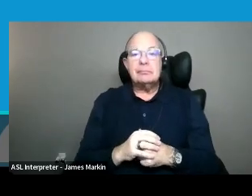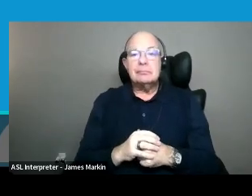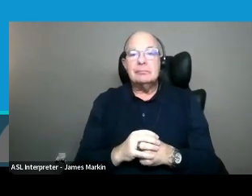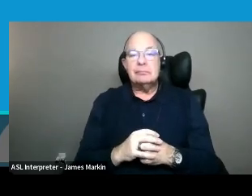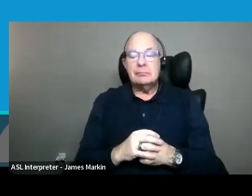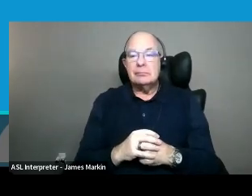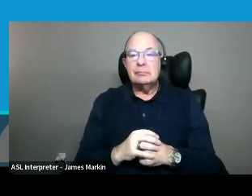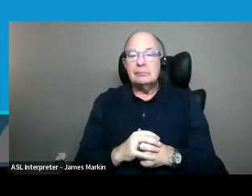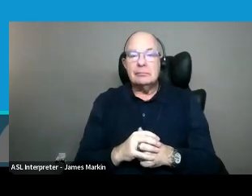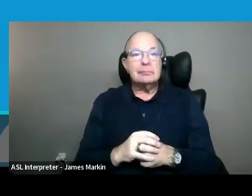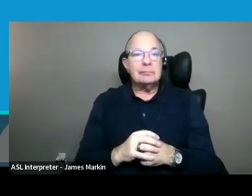Shannon Spencer (she/her): Yes.